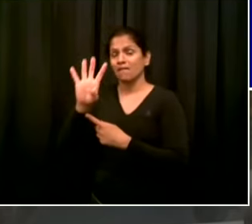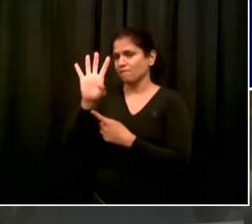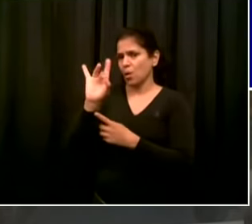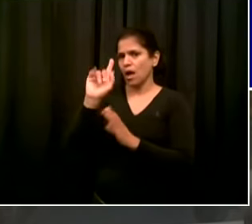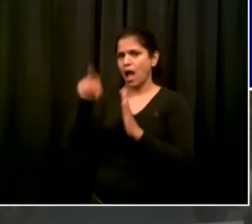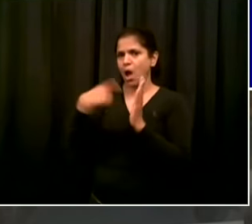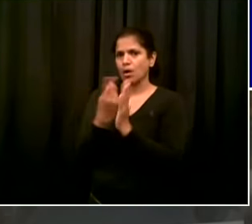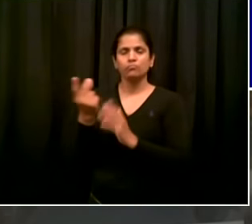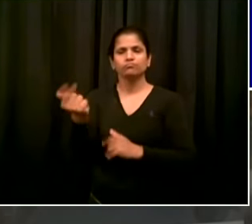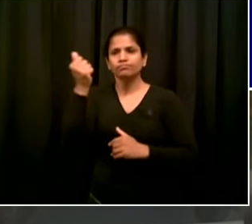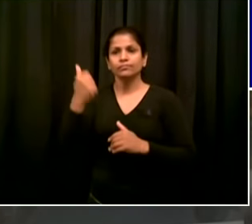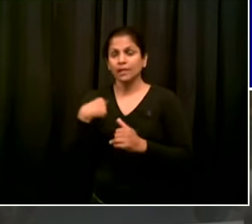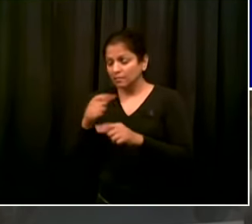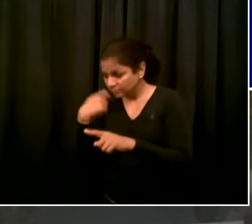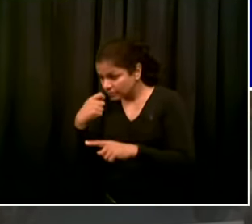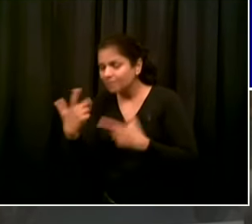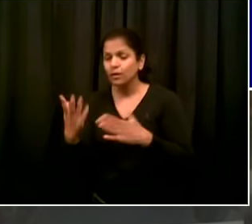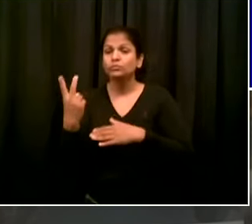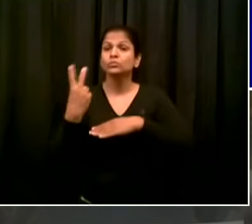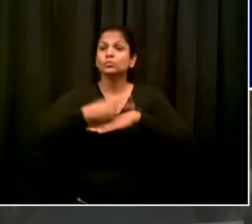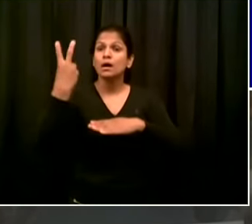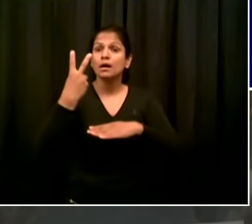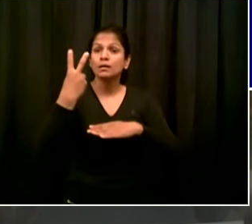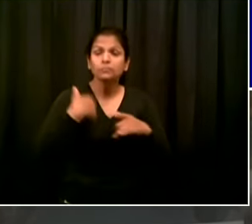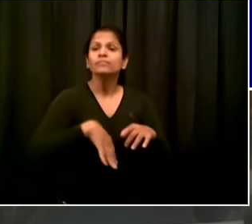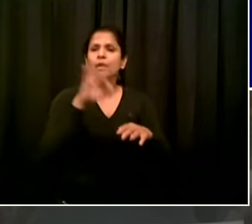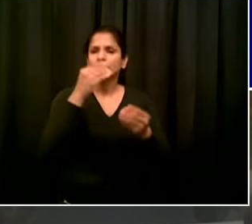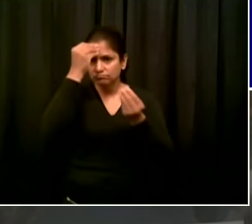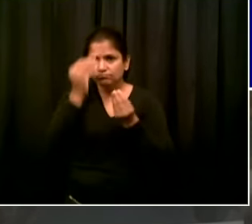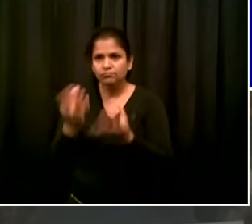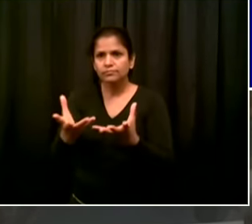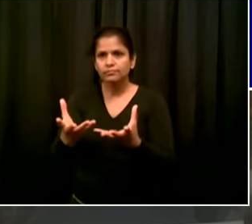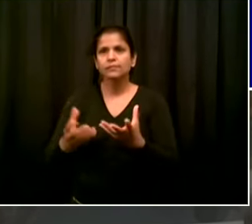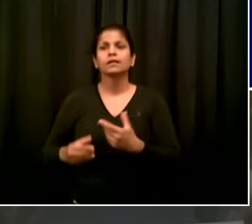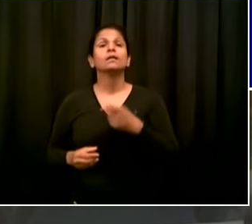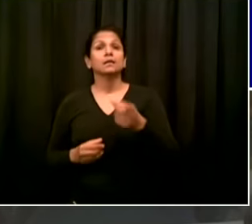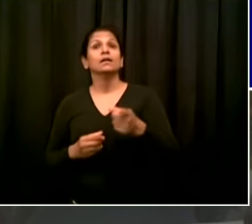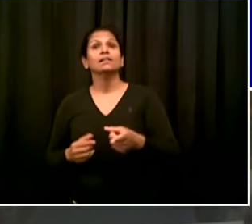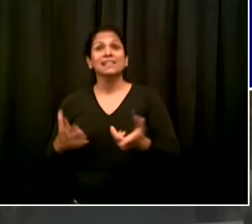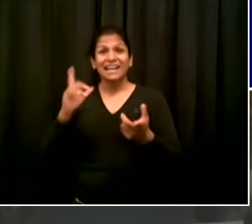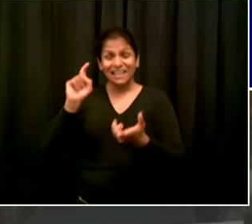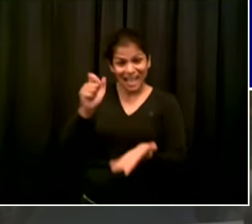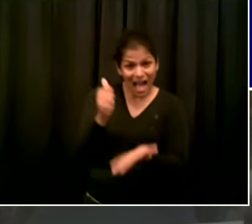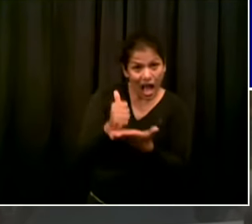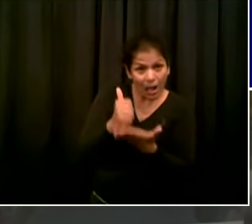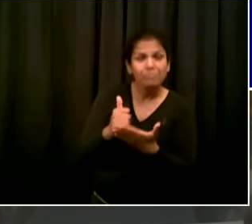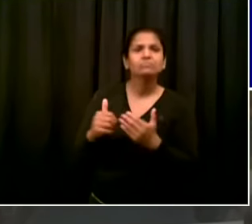CAN APPLY AT SCHOOLS.NYC DID THE GOV/LEARNING